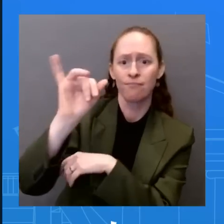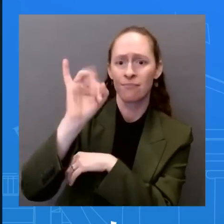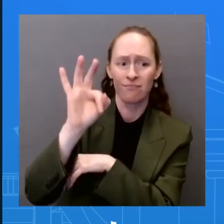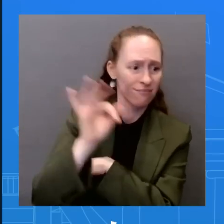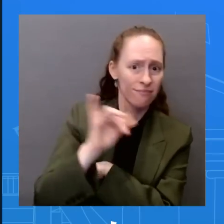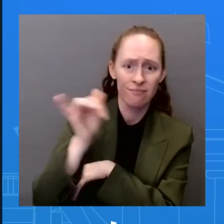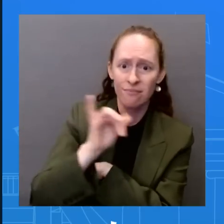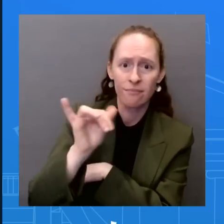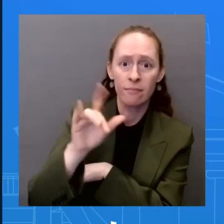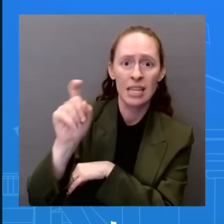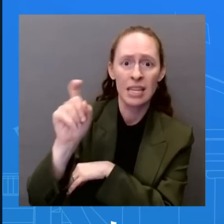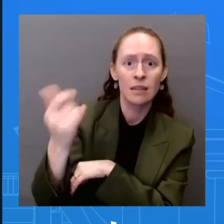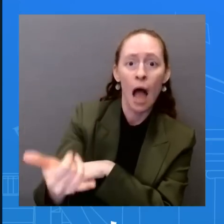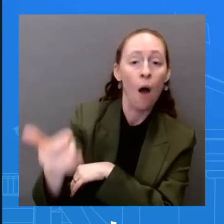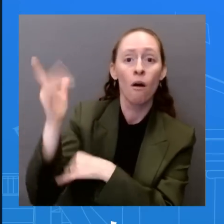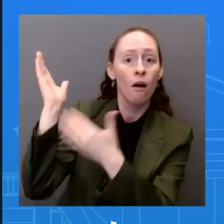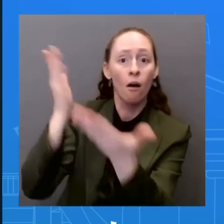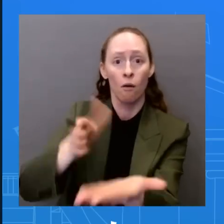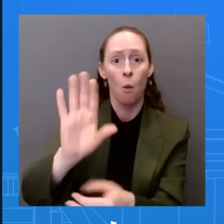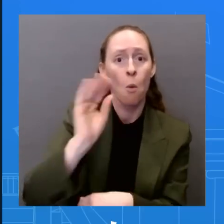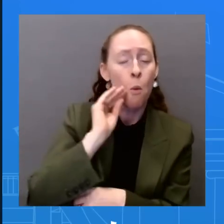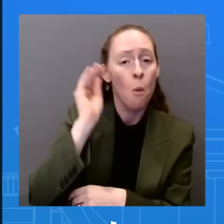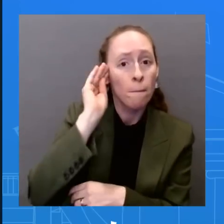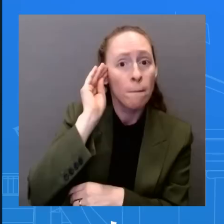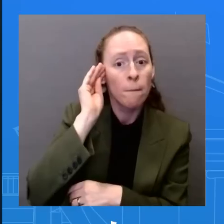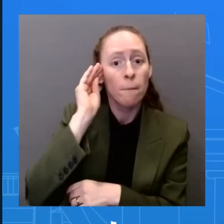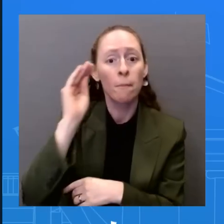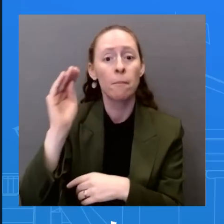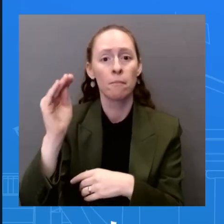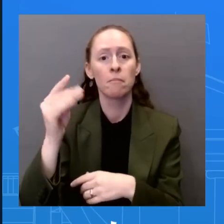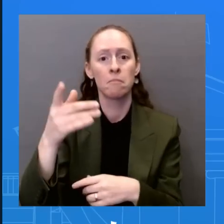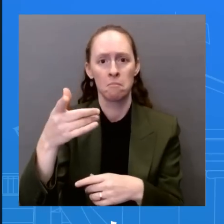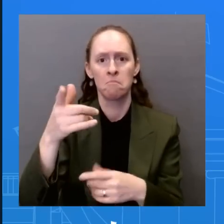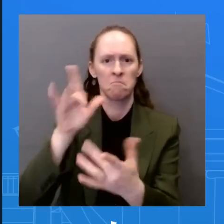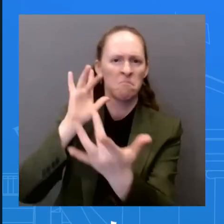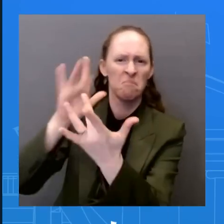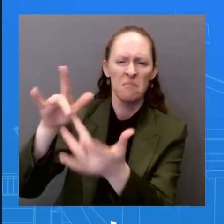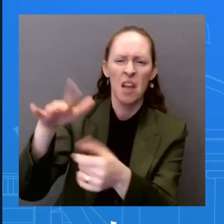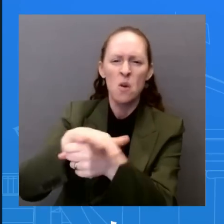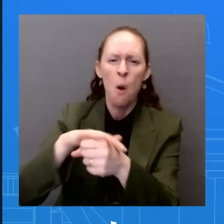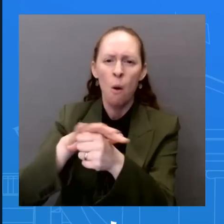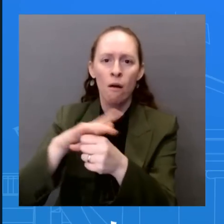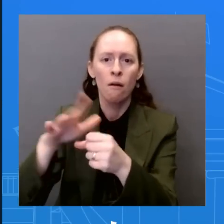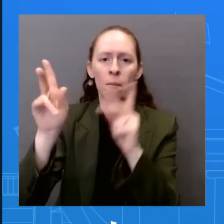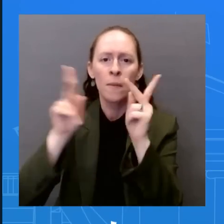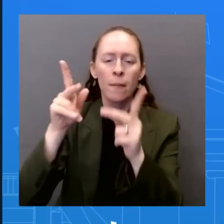and volunteer organizations are also providing water to residents who cannot get [to] distribution sites.